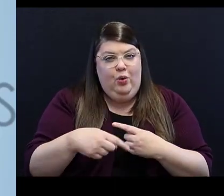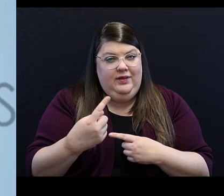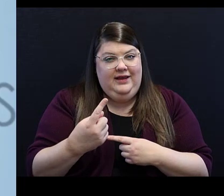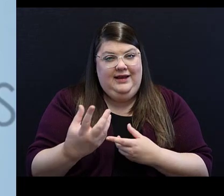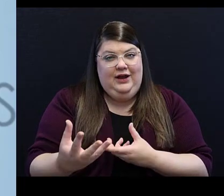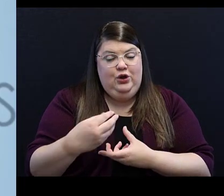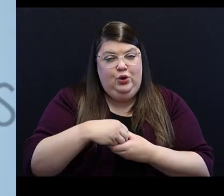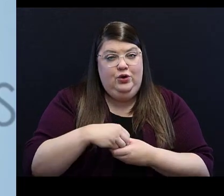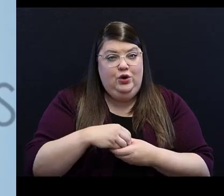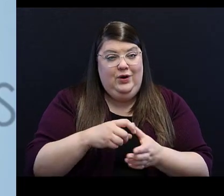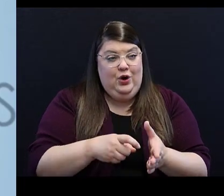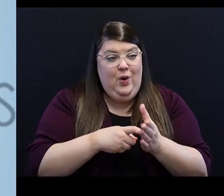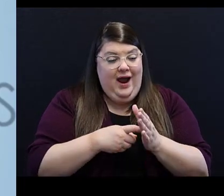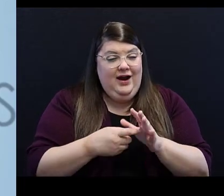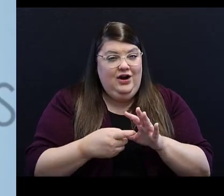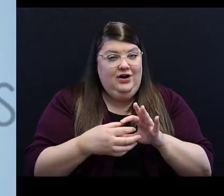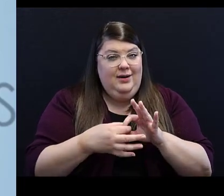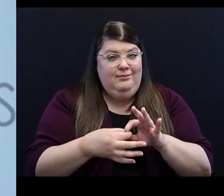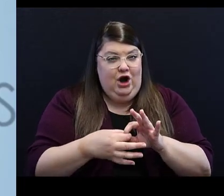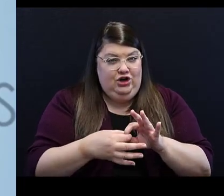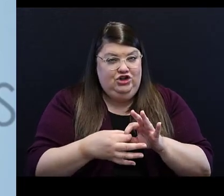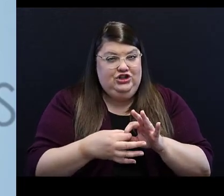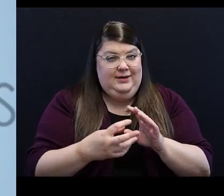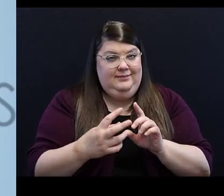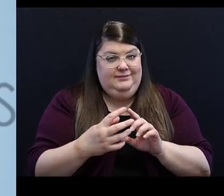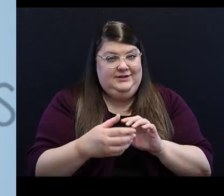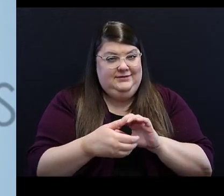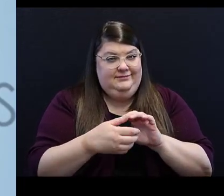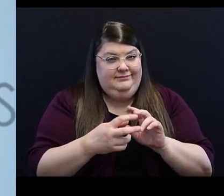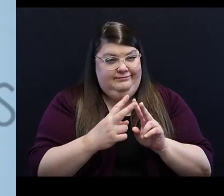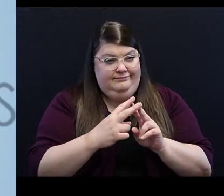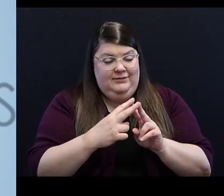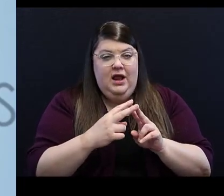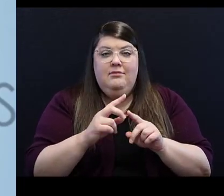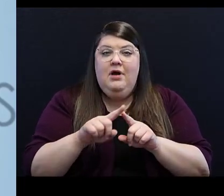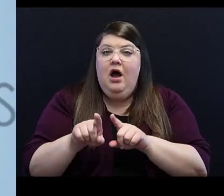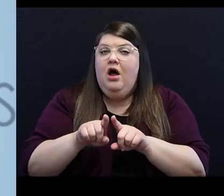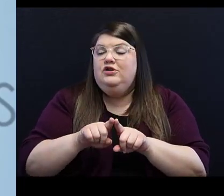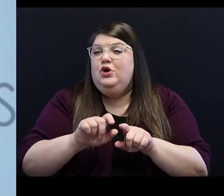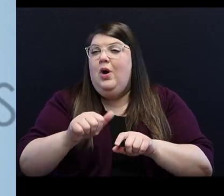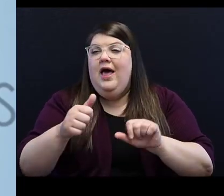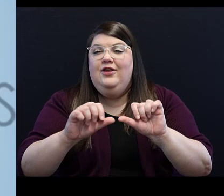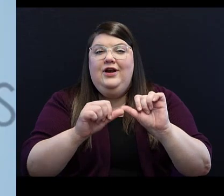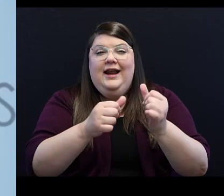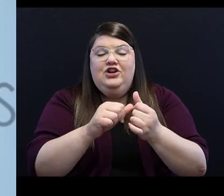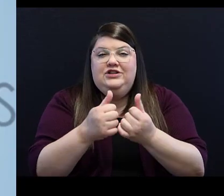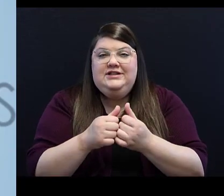partnerships in their project designs but also their agencies and entities that are